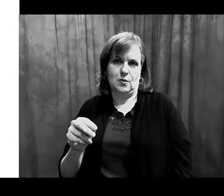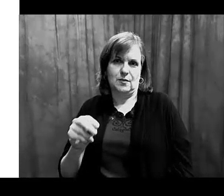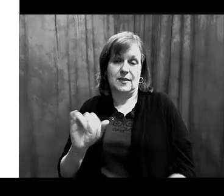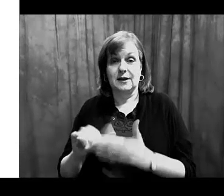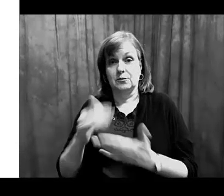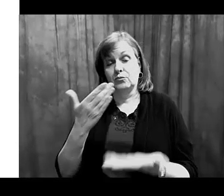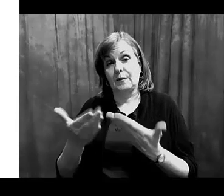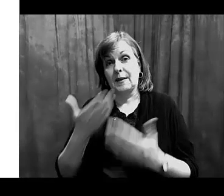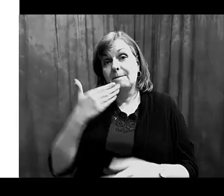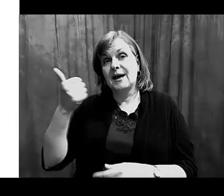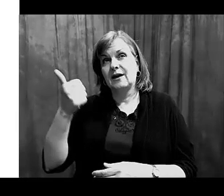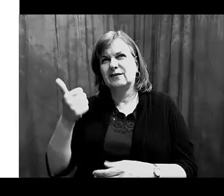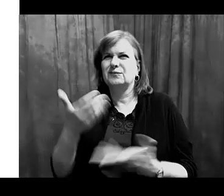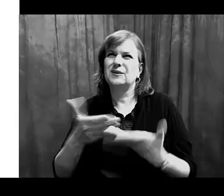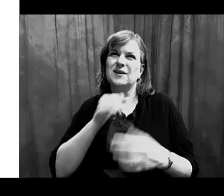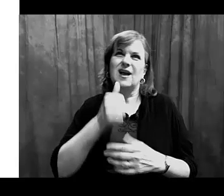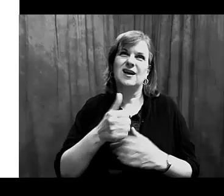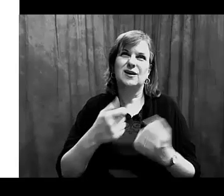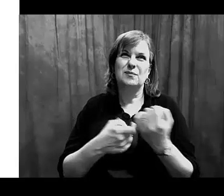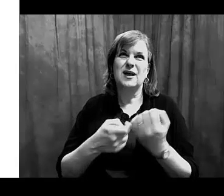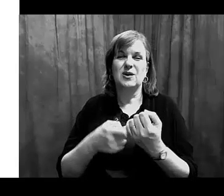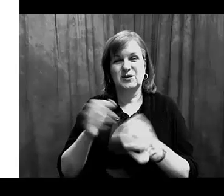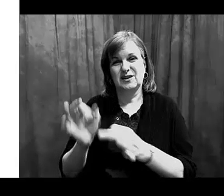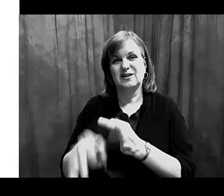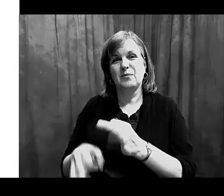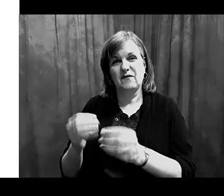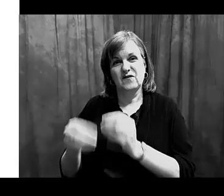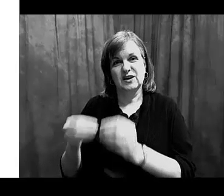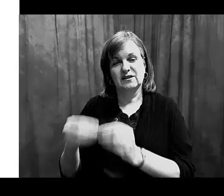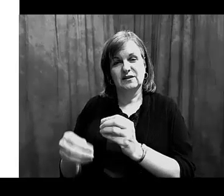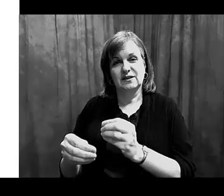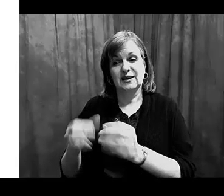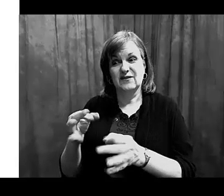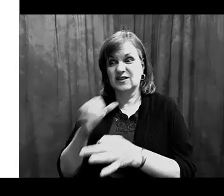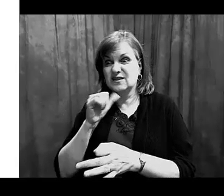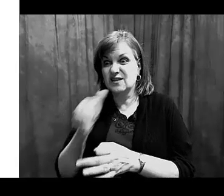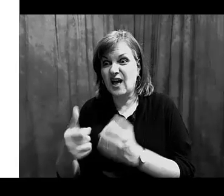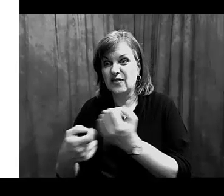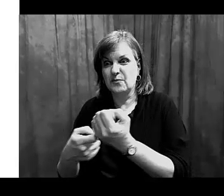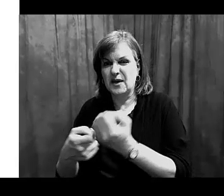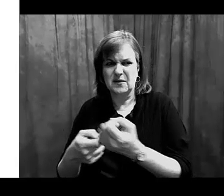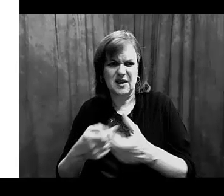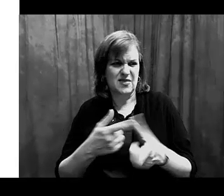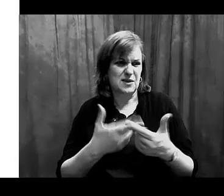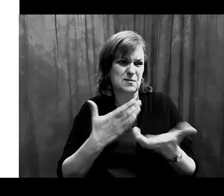No! That's actually probably better right? Or maybe not! Battery is actually a simple fix! If it's not the battery